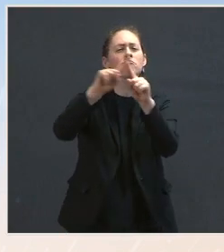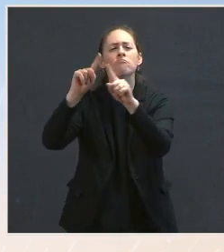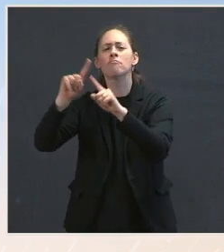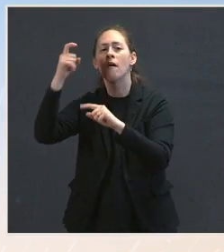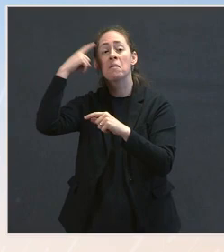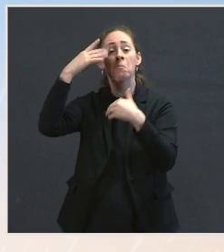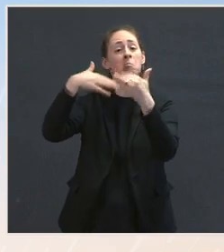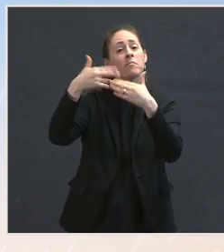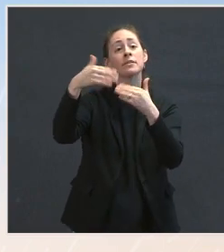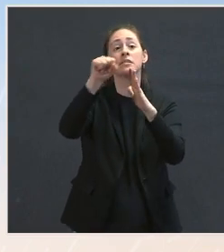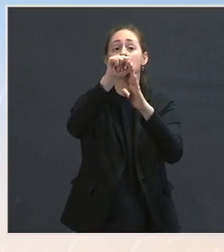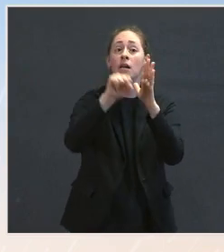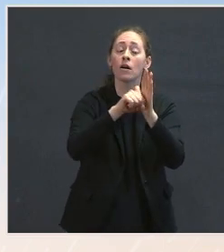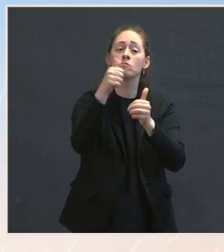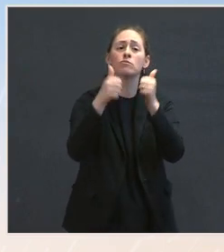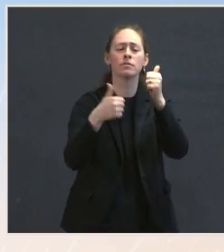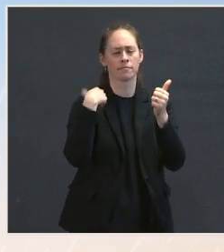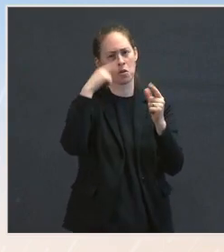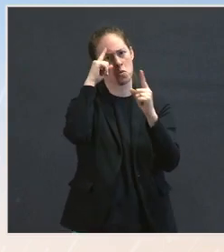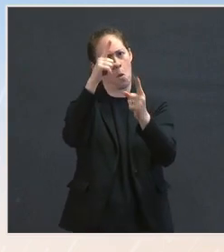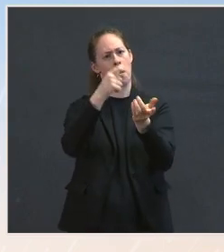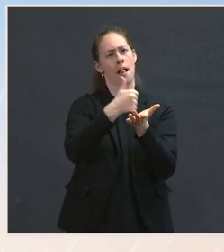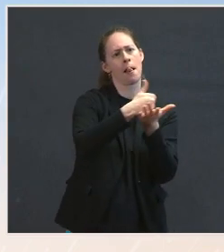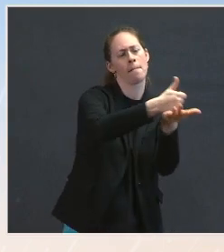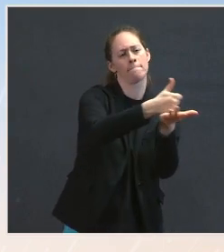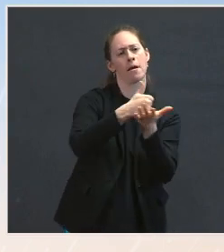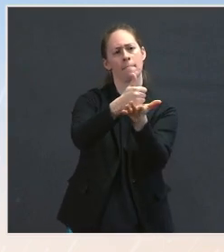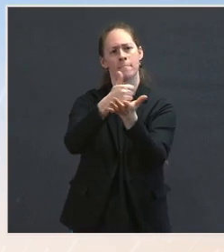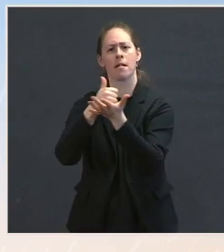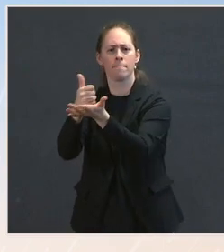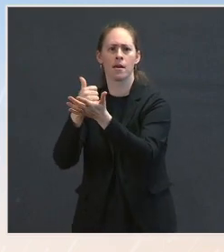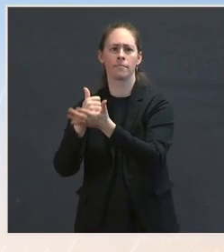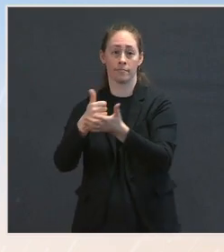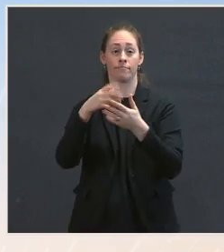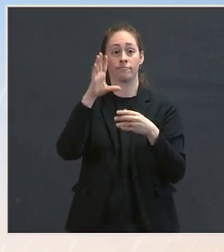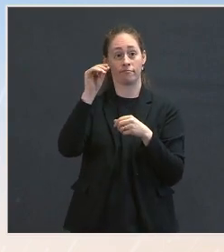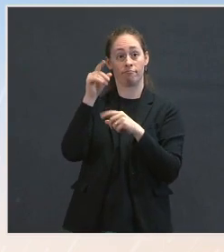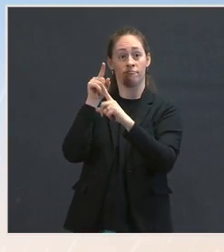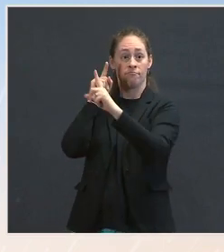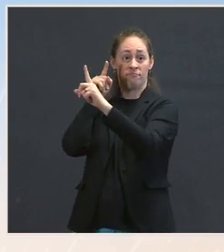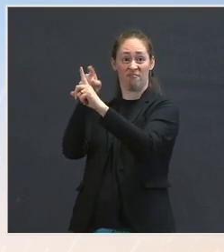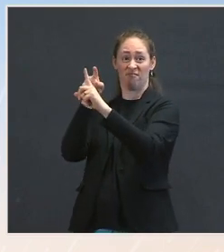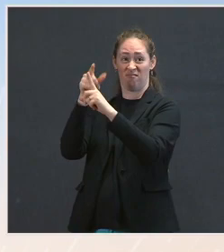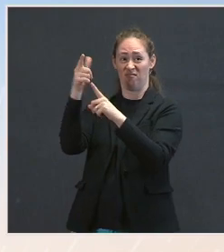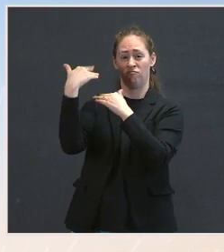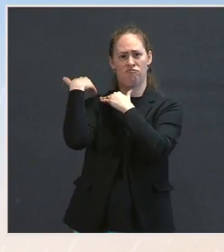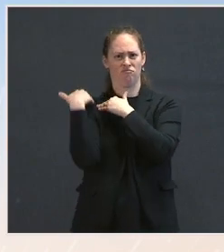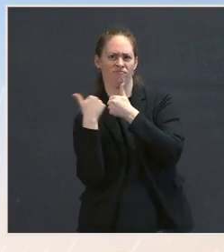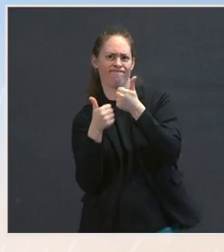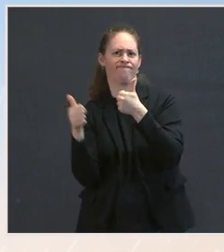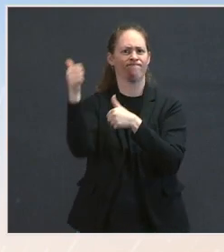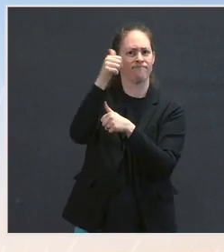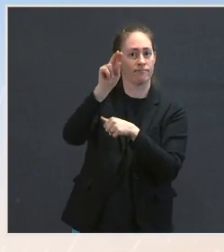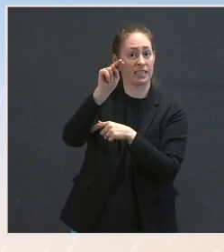He also is still head of the National Governors Association, hence he's at the event today. The Press: And to him being in charge of the governors